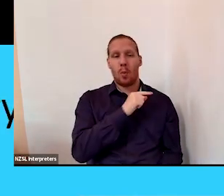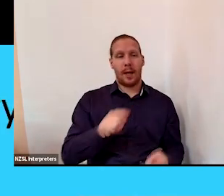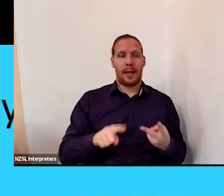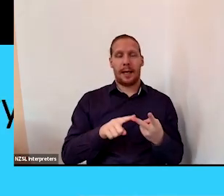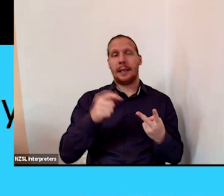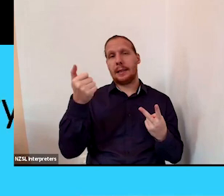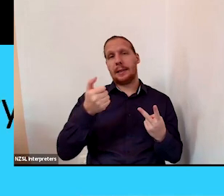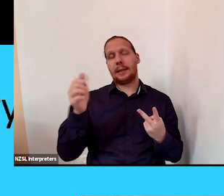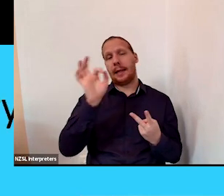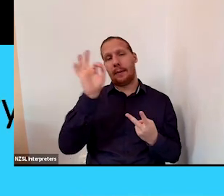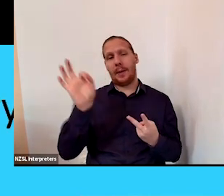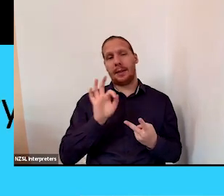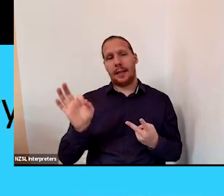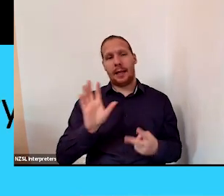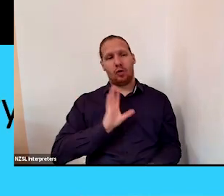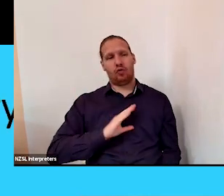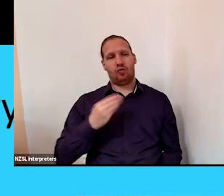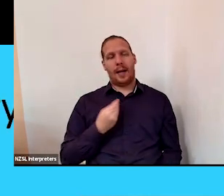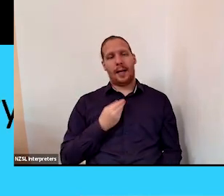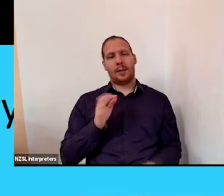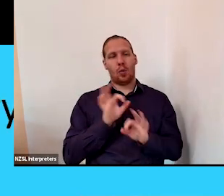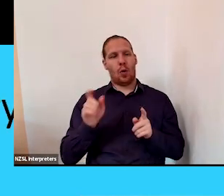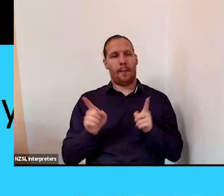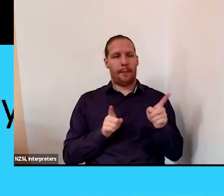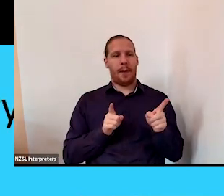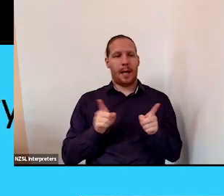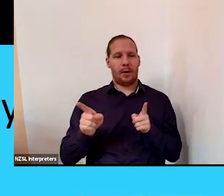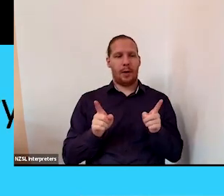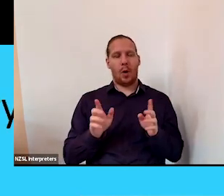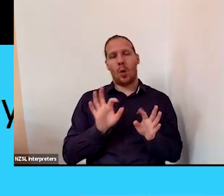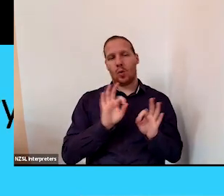and approximately 39% identified as cisgender girl. The disability.